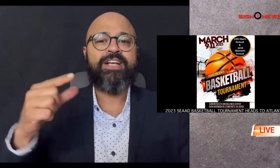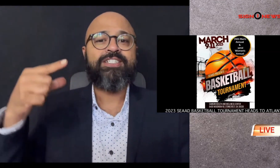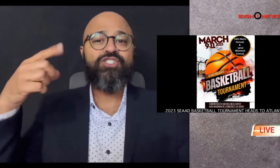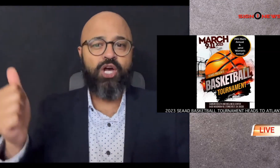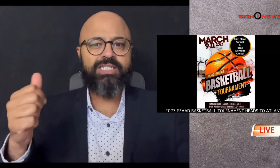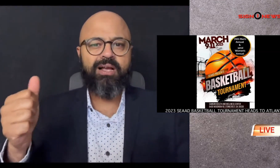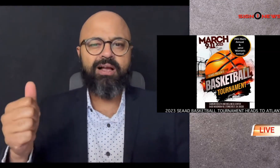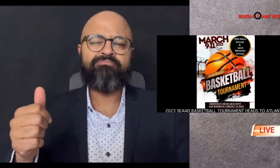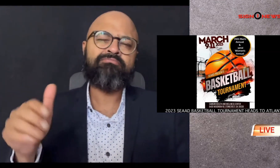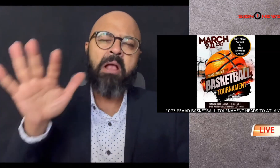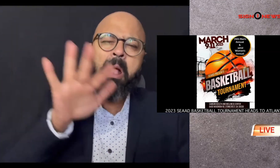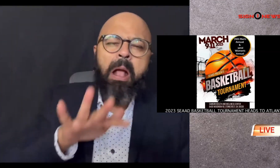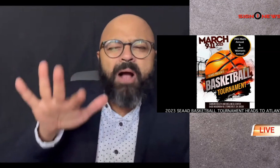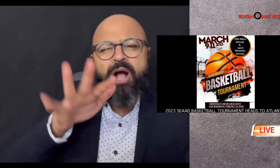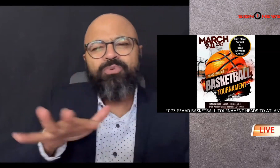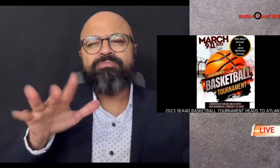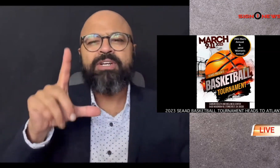That's about 20 minutes outside of Atlanta.